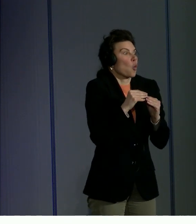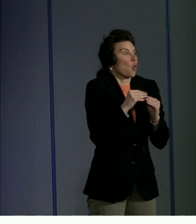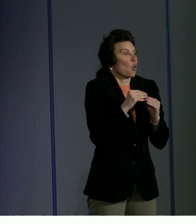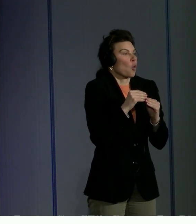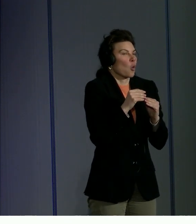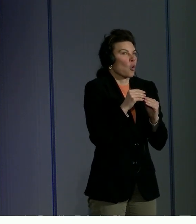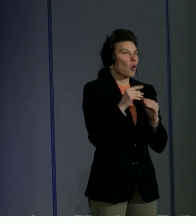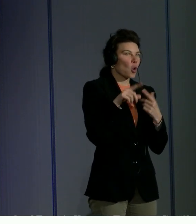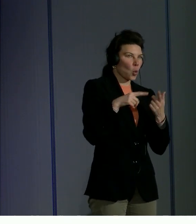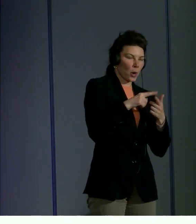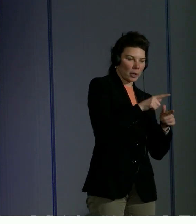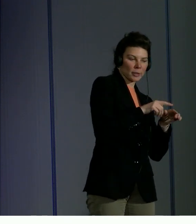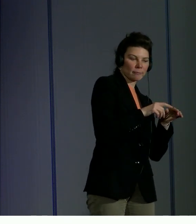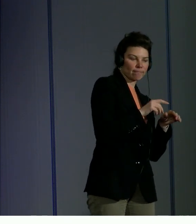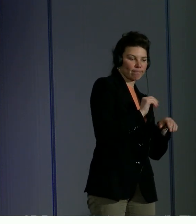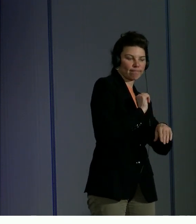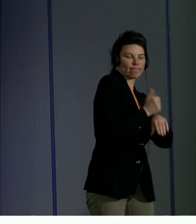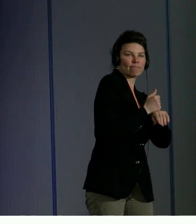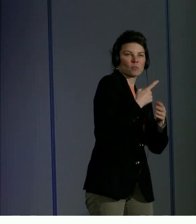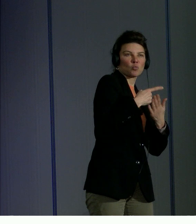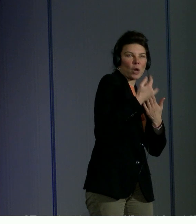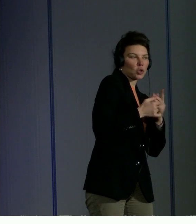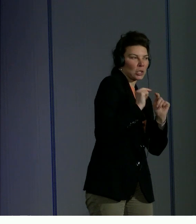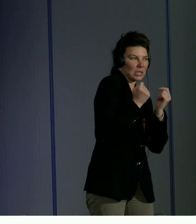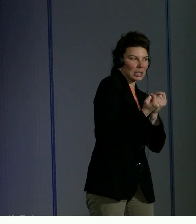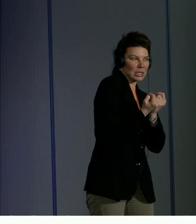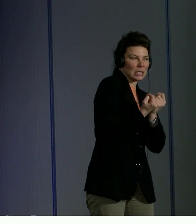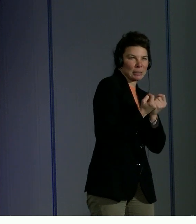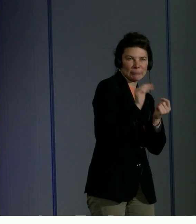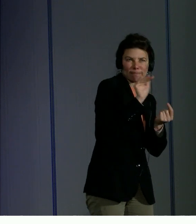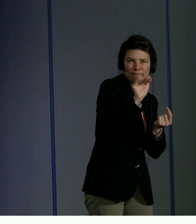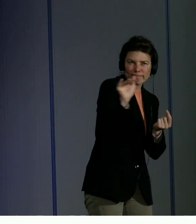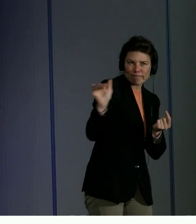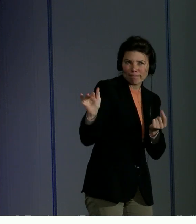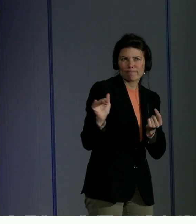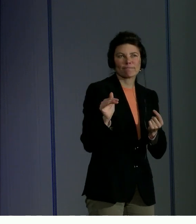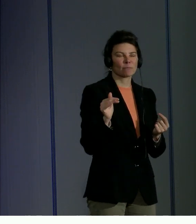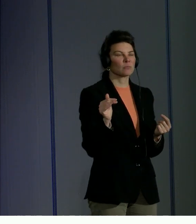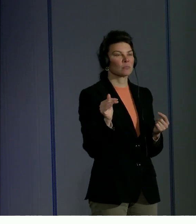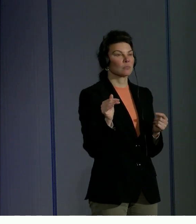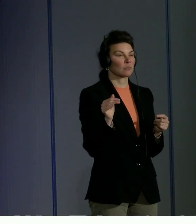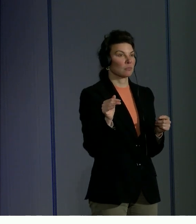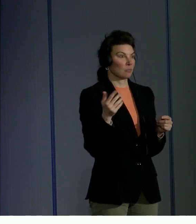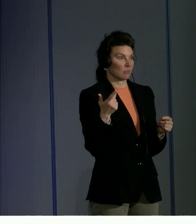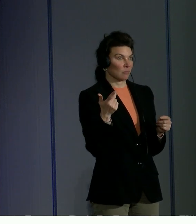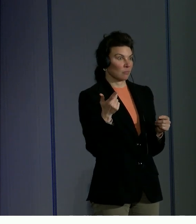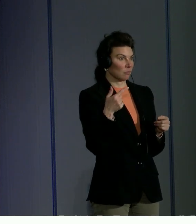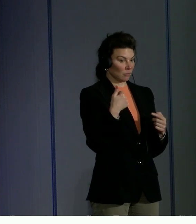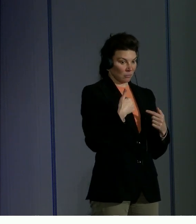putting together a project team? How similar or different are you from them?